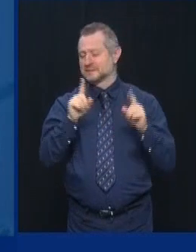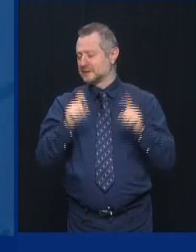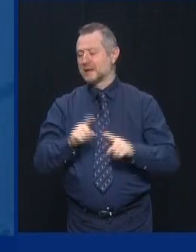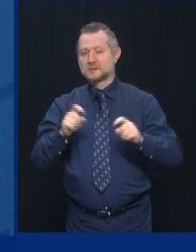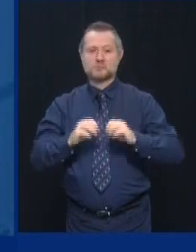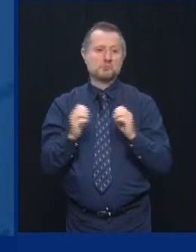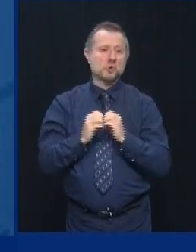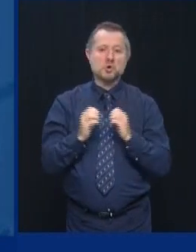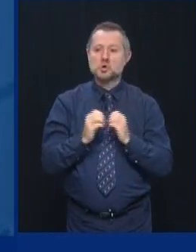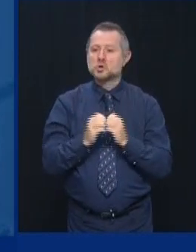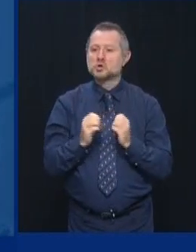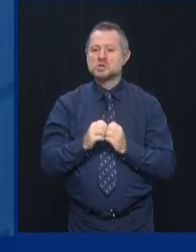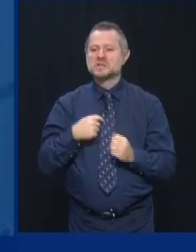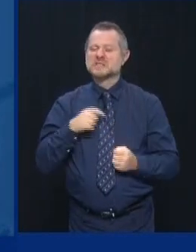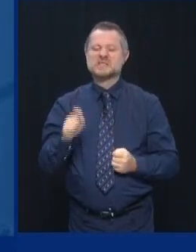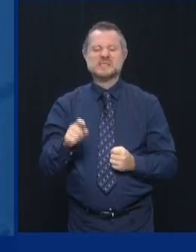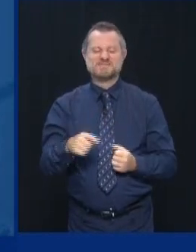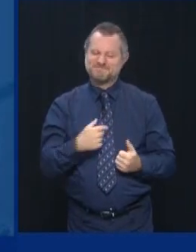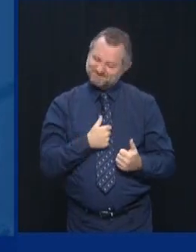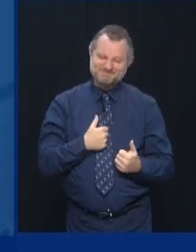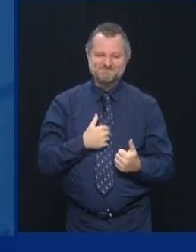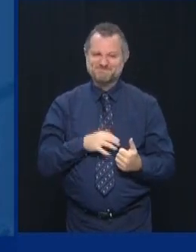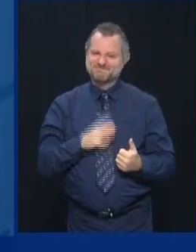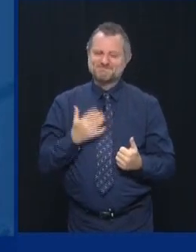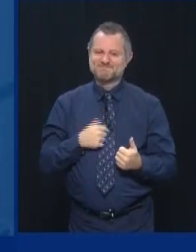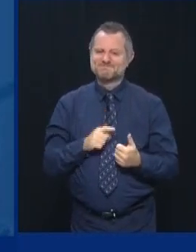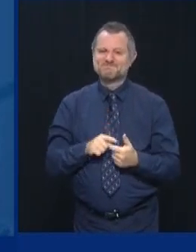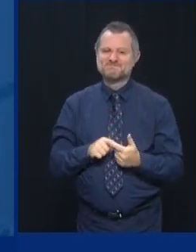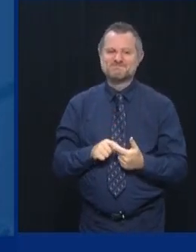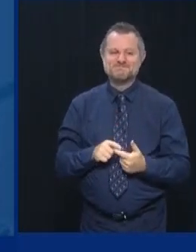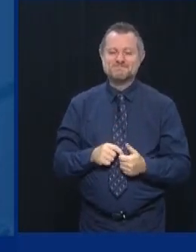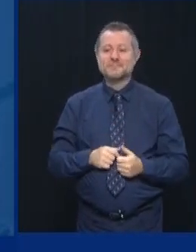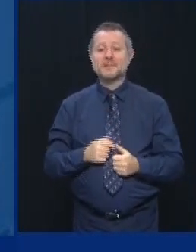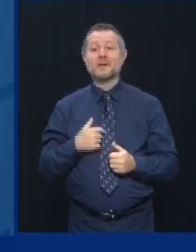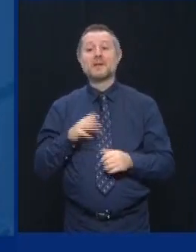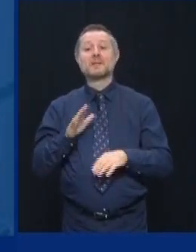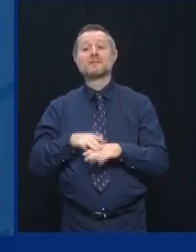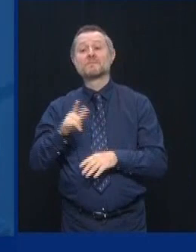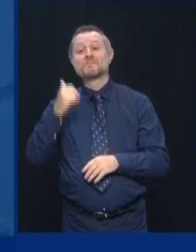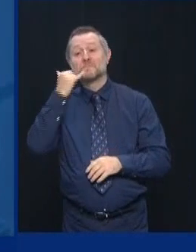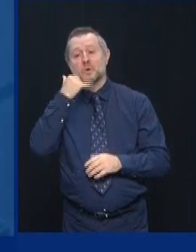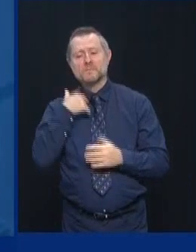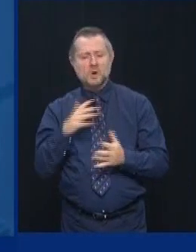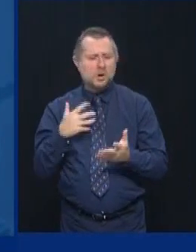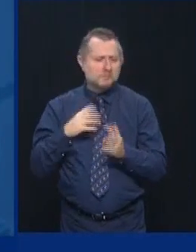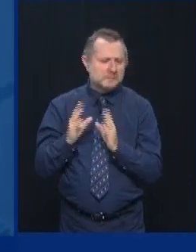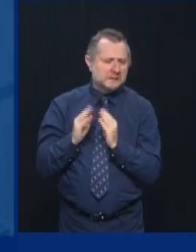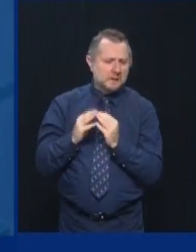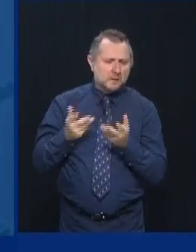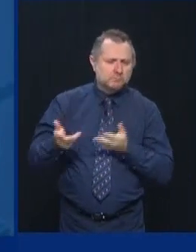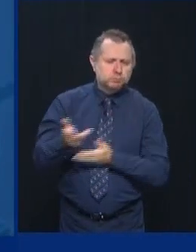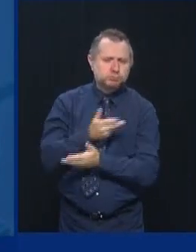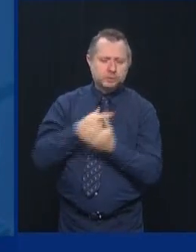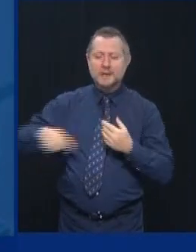SO WE DON'T HAVE DATA ON ALL OF THE SCHOOLS IN THESE HOTSPOT CLUSTERS.